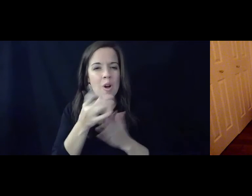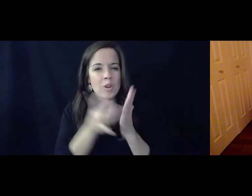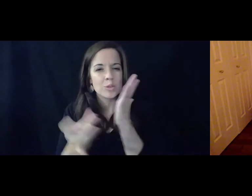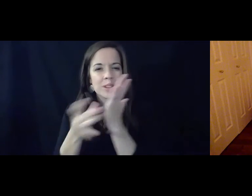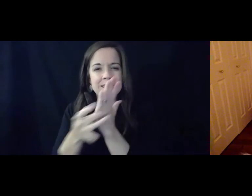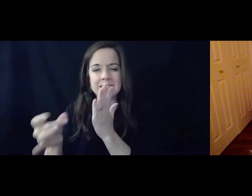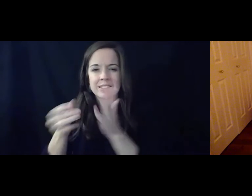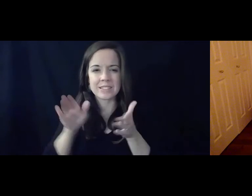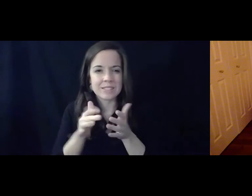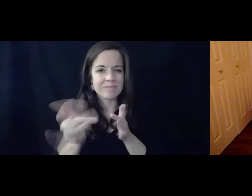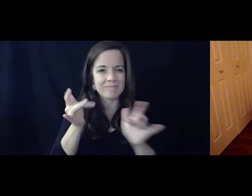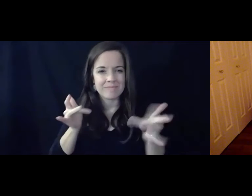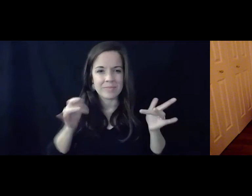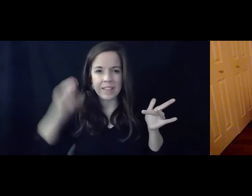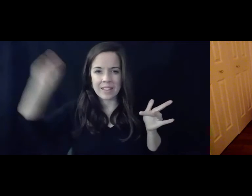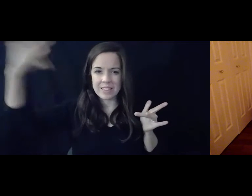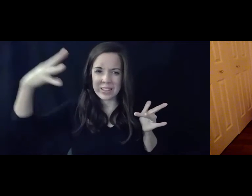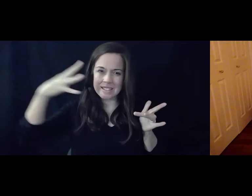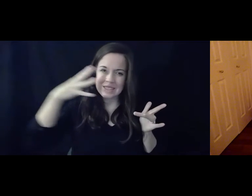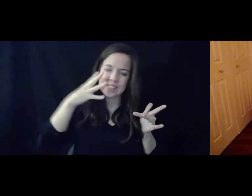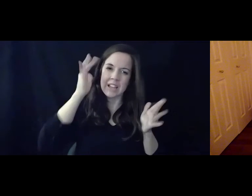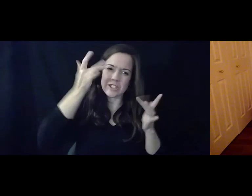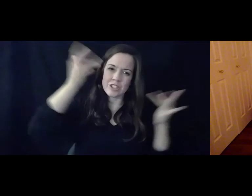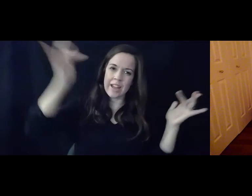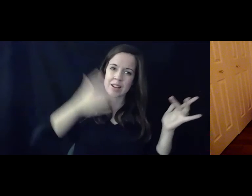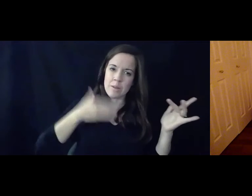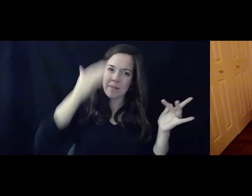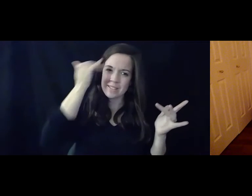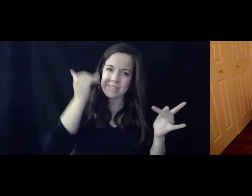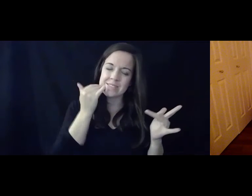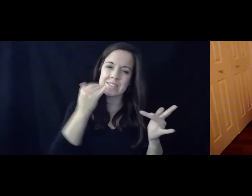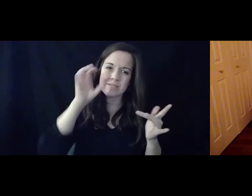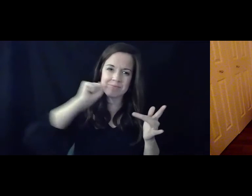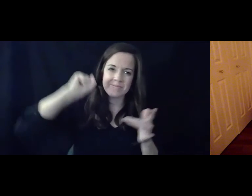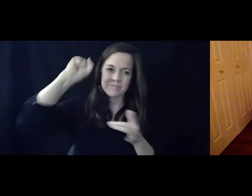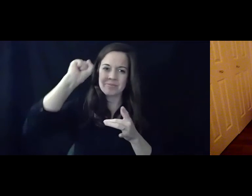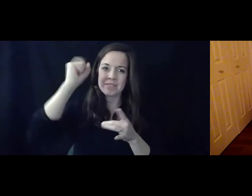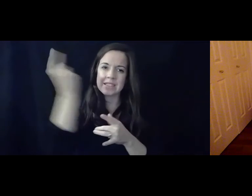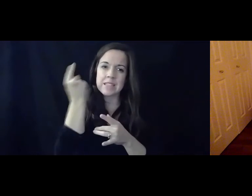resting baldly across my scalp untethered some live-wire longing in me. My head,